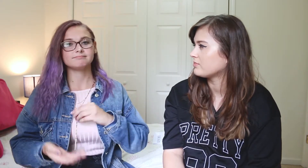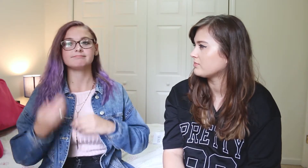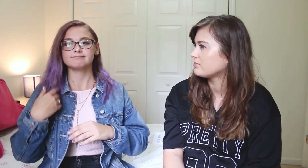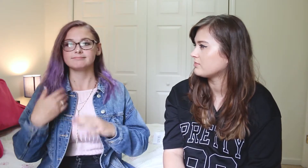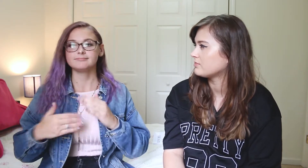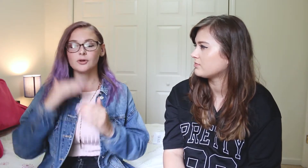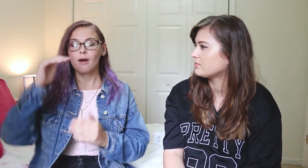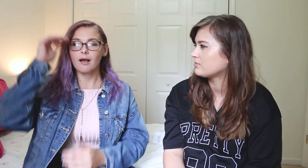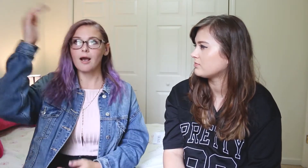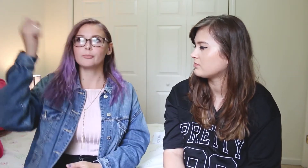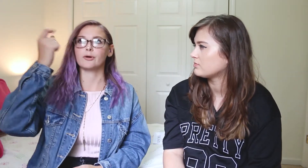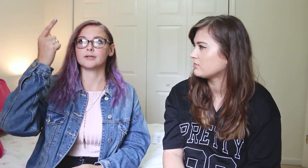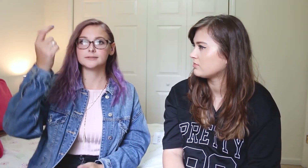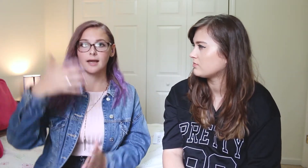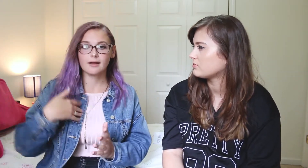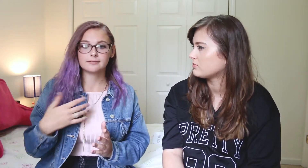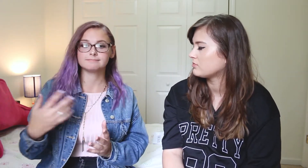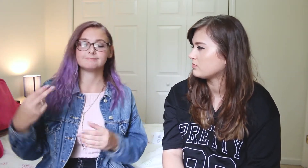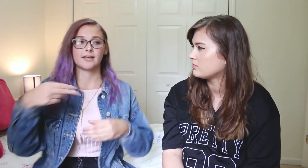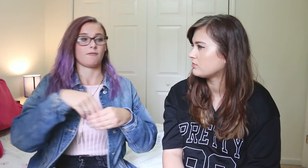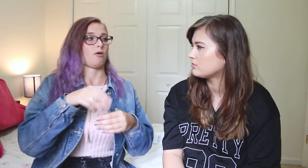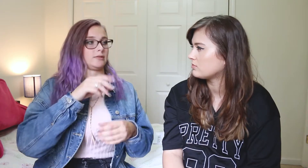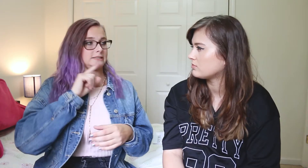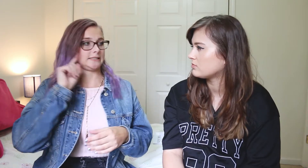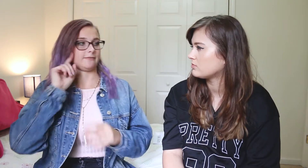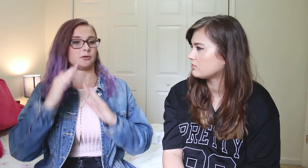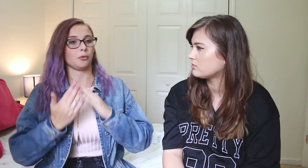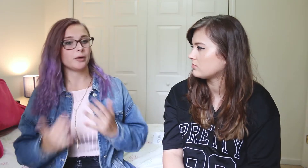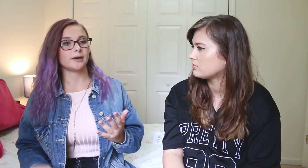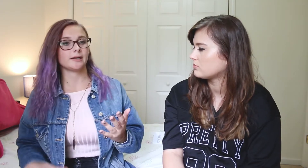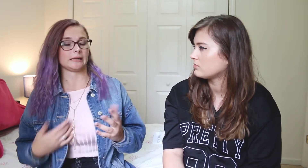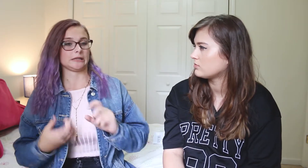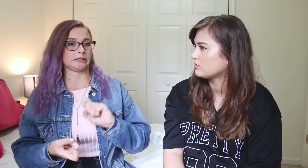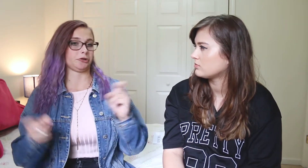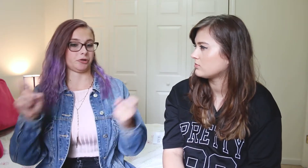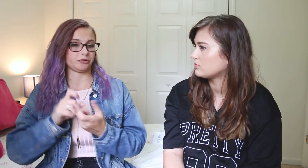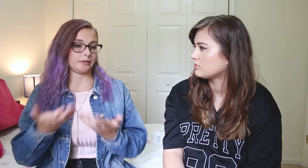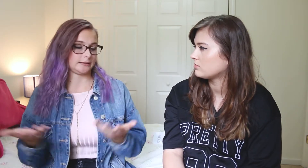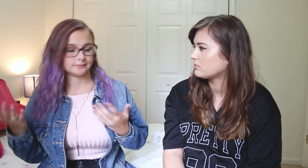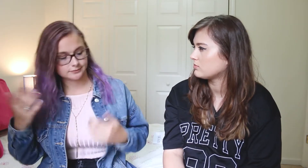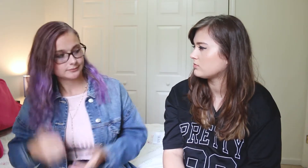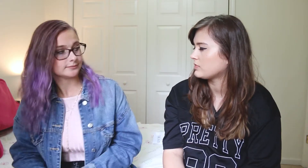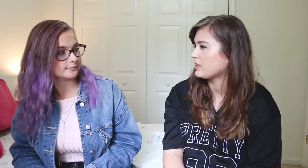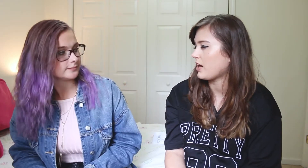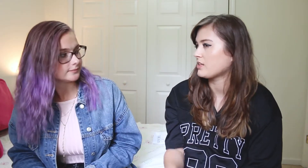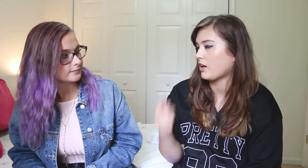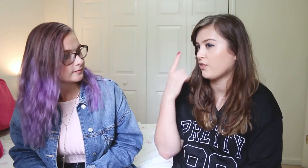Growing up getting involved in the deaf community changes things.